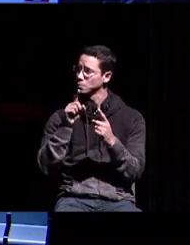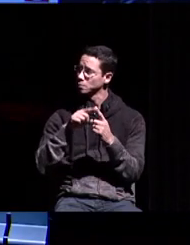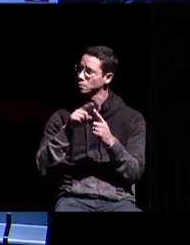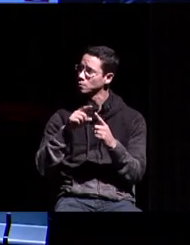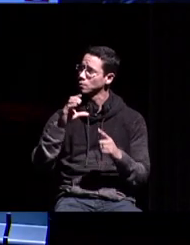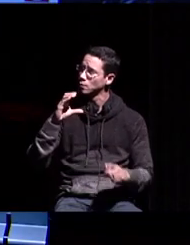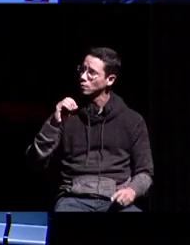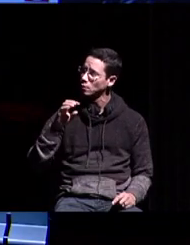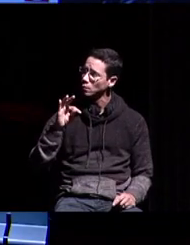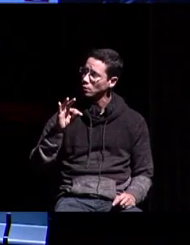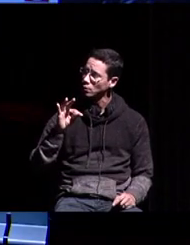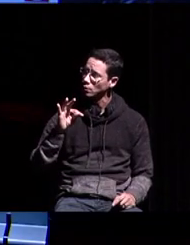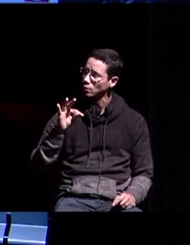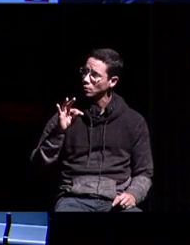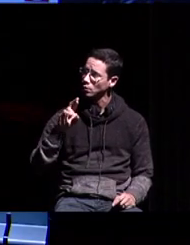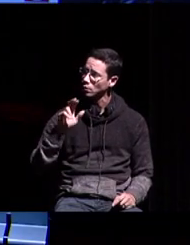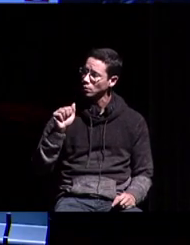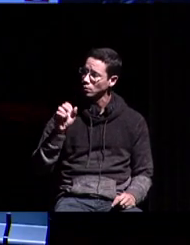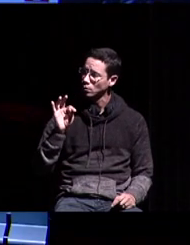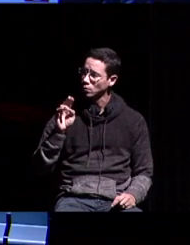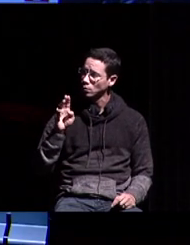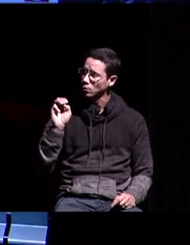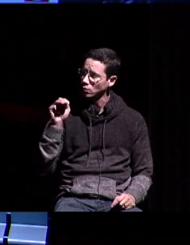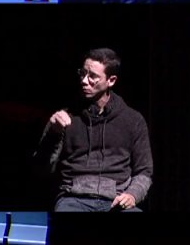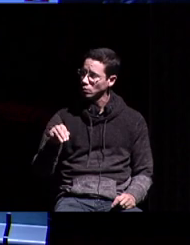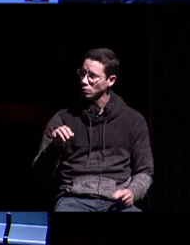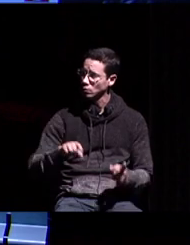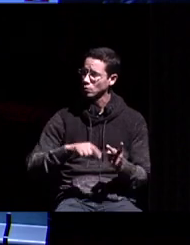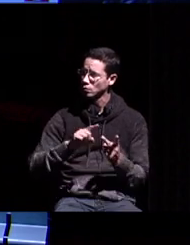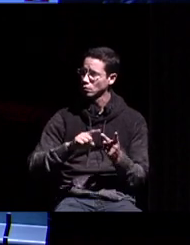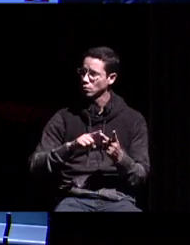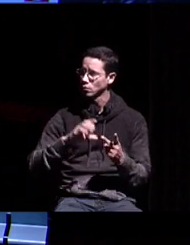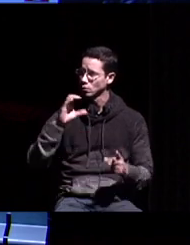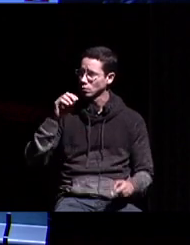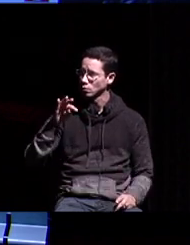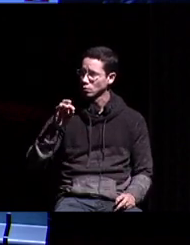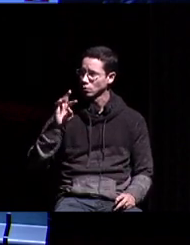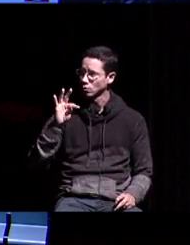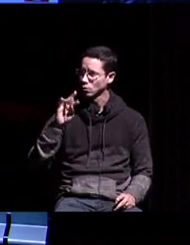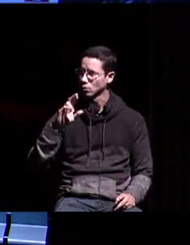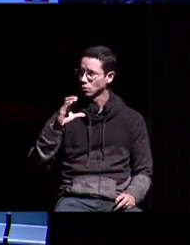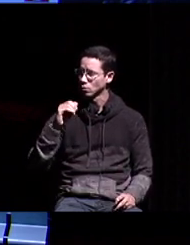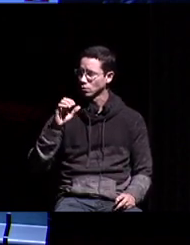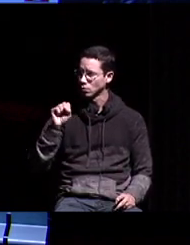The Contracs has its seat in São Paulo, while Contratuh is located in Brasilia. These confederations encompass